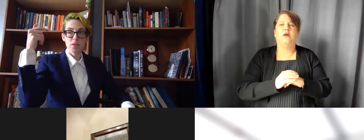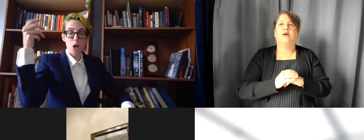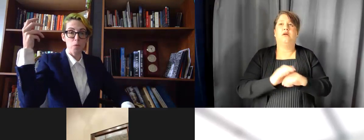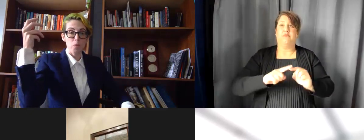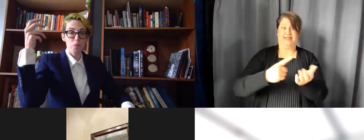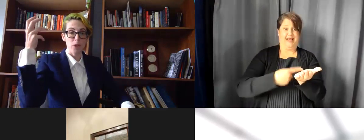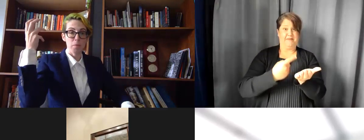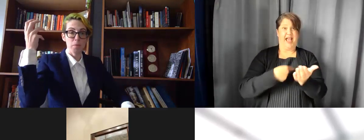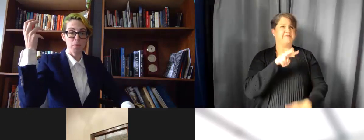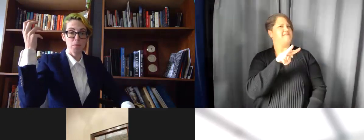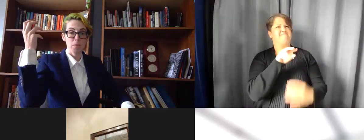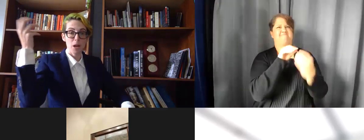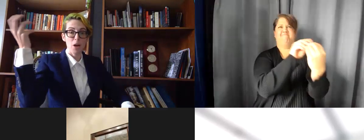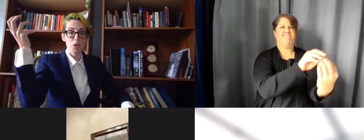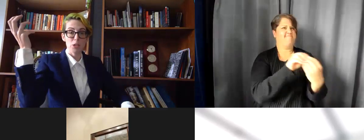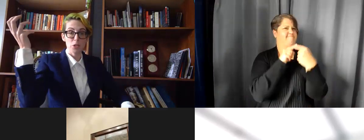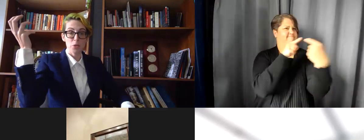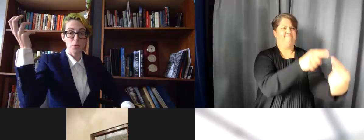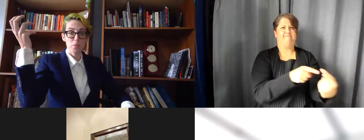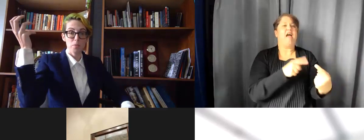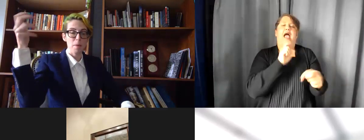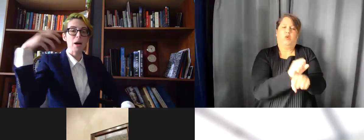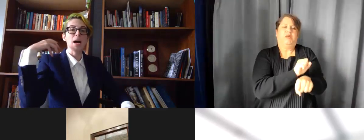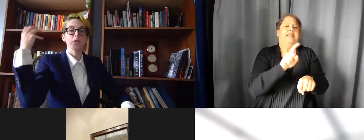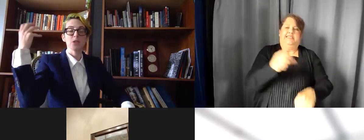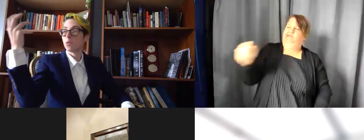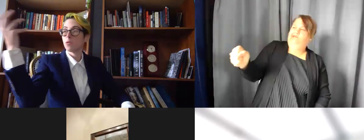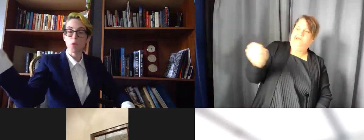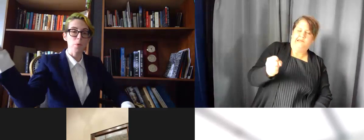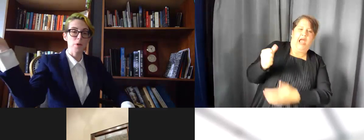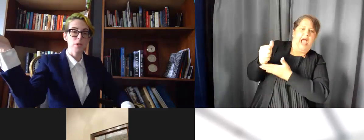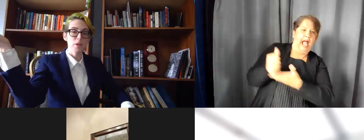Farrah Garland: help from others to get by or to move forward.